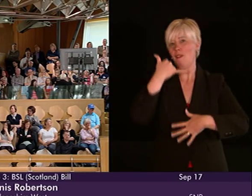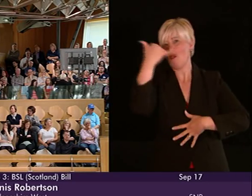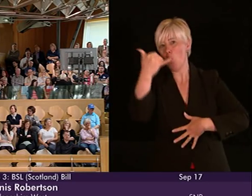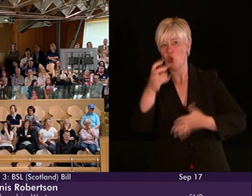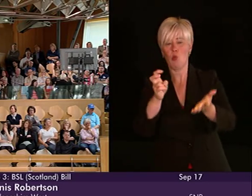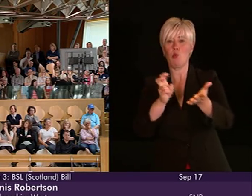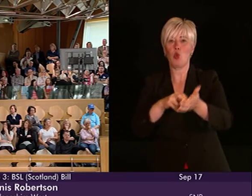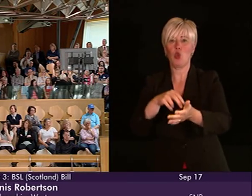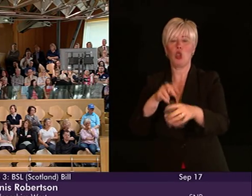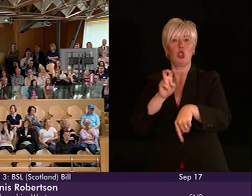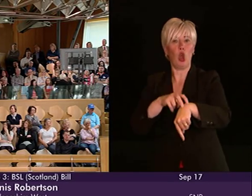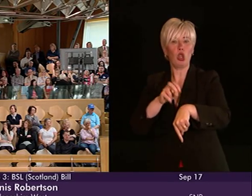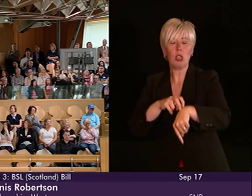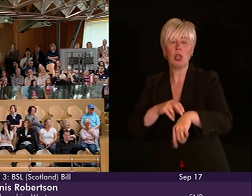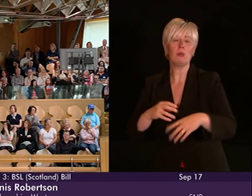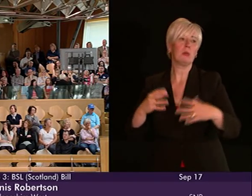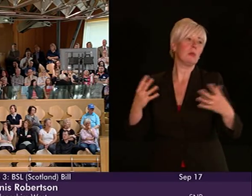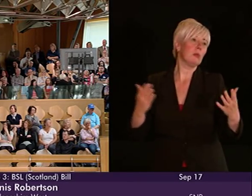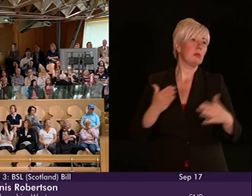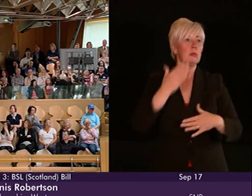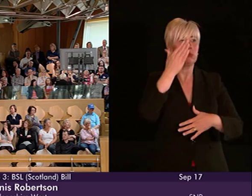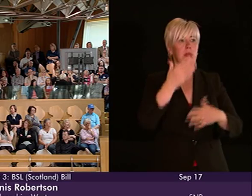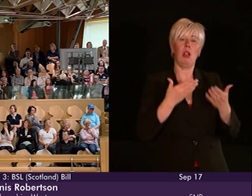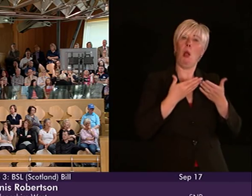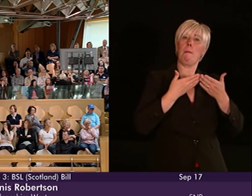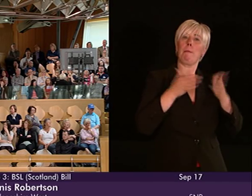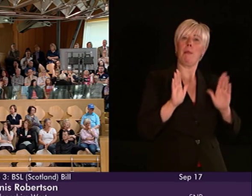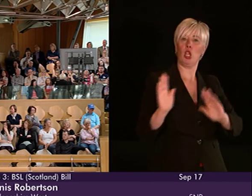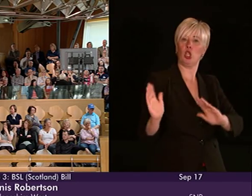general practitioner or are going to any other public service, they have an app on their